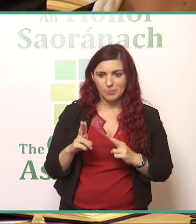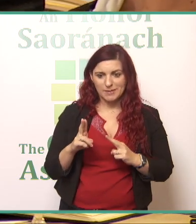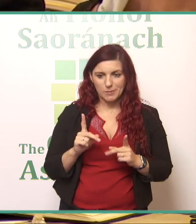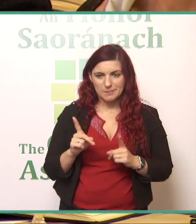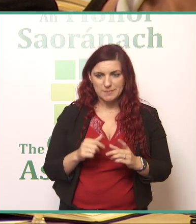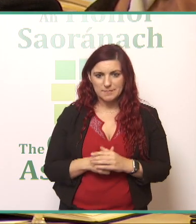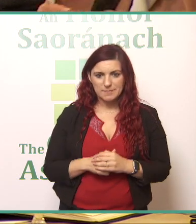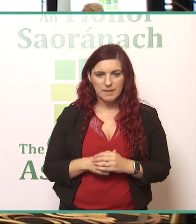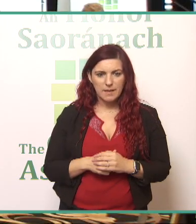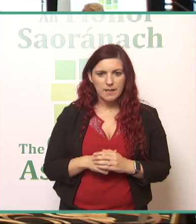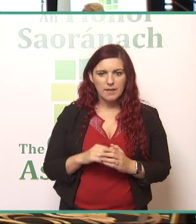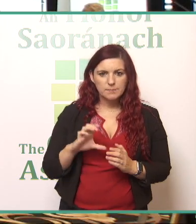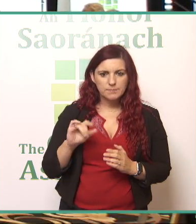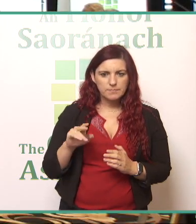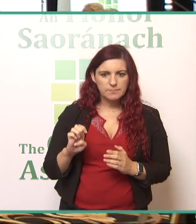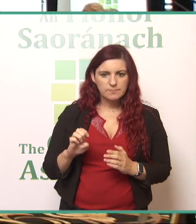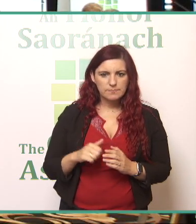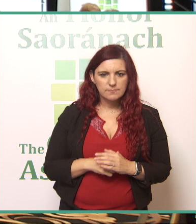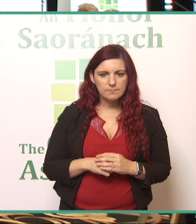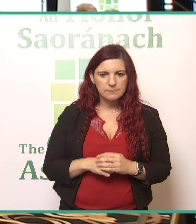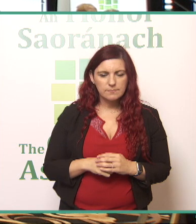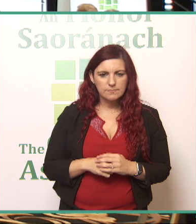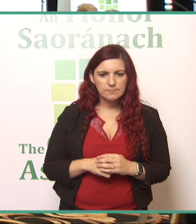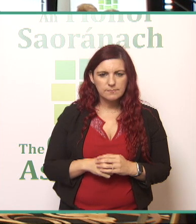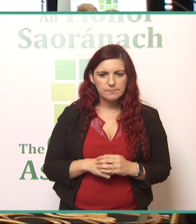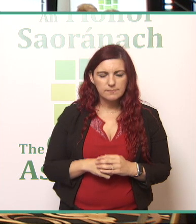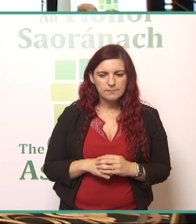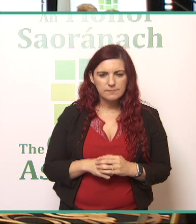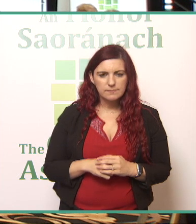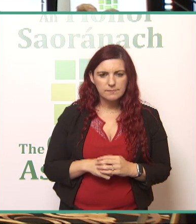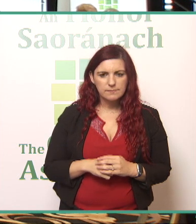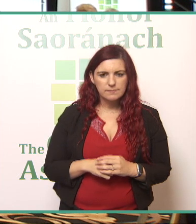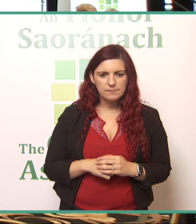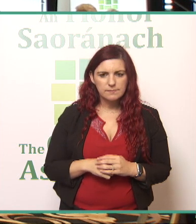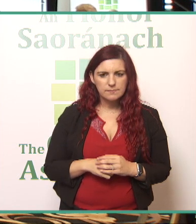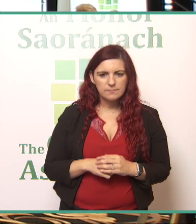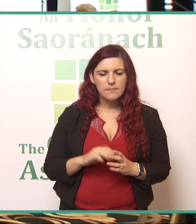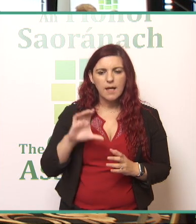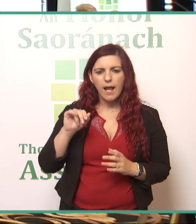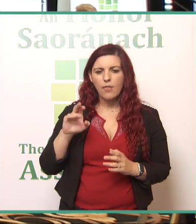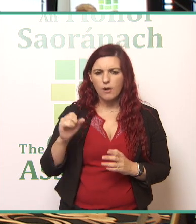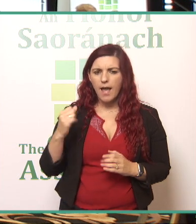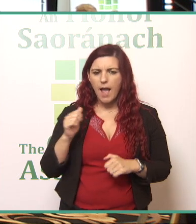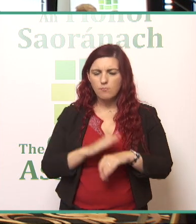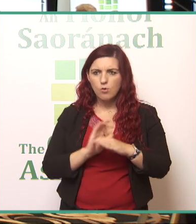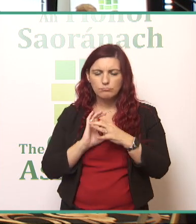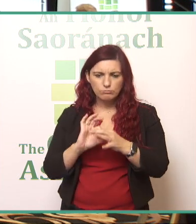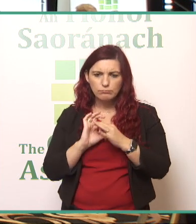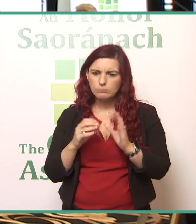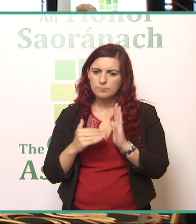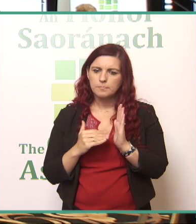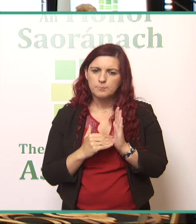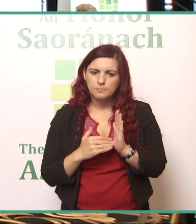thanks Sheamus Catherine yeah I might just um like there there is more collaboration and I the